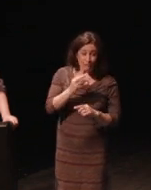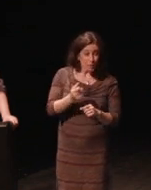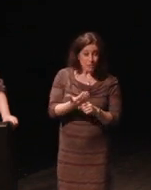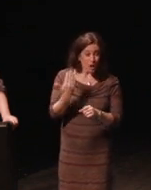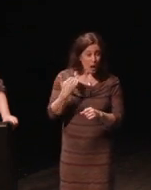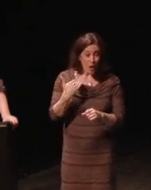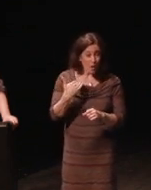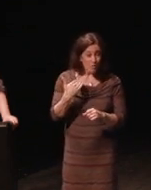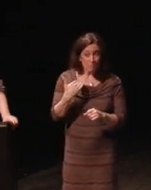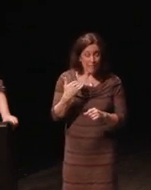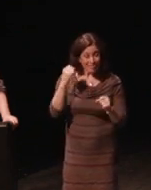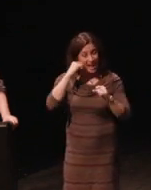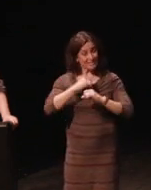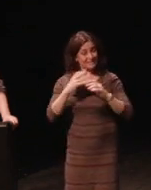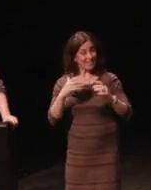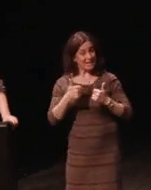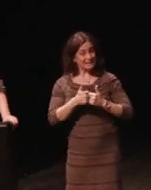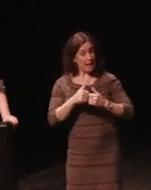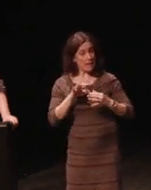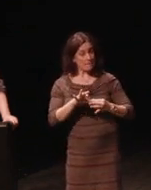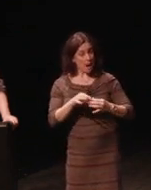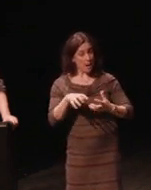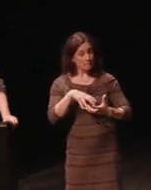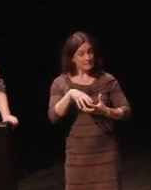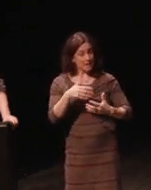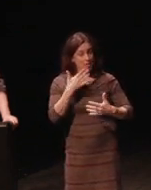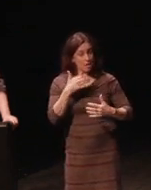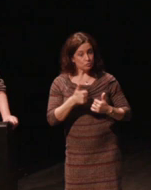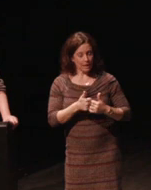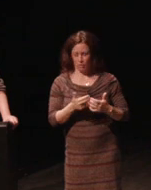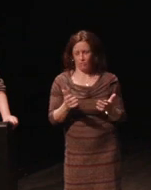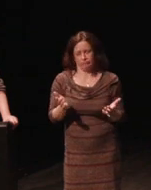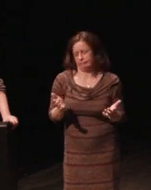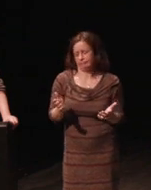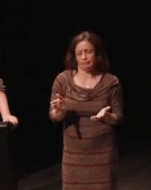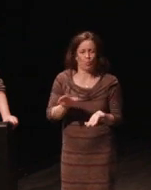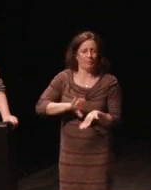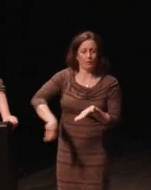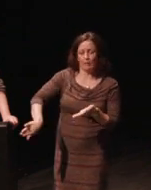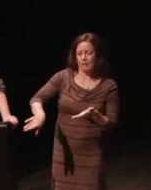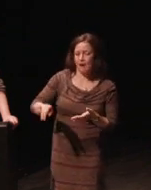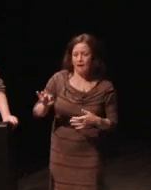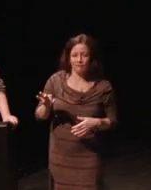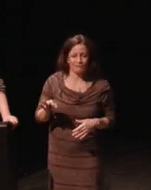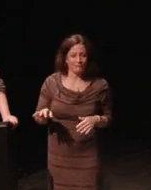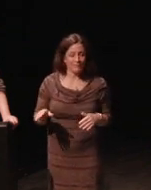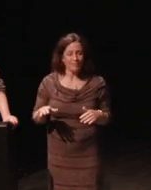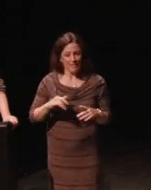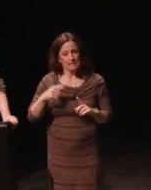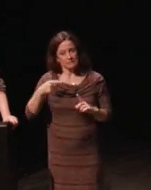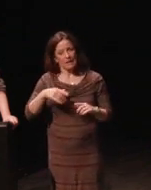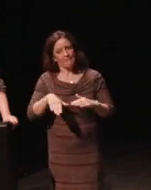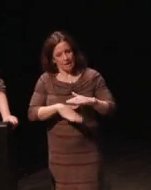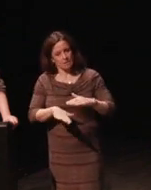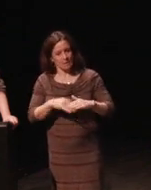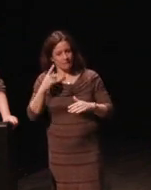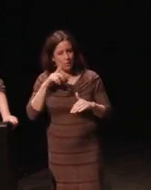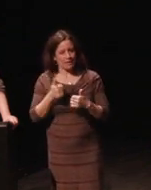the idea of a game that is about mixing colors together, that would just have been written off as, "This is fundamentally what the game is about." That can become a way for me.